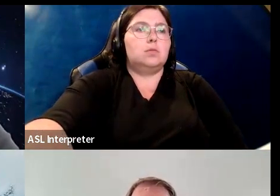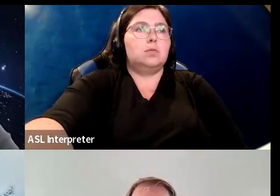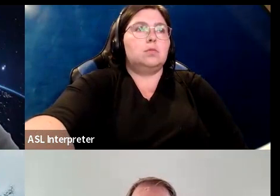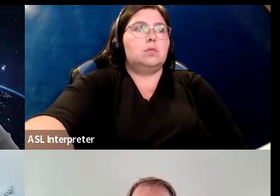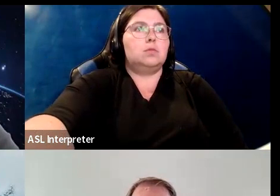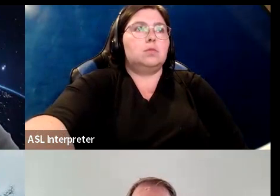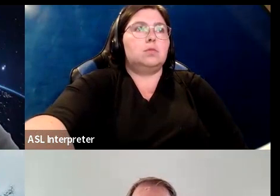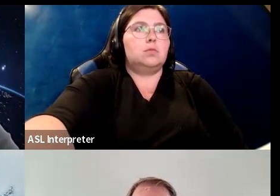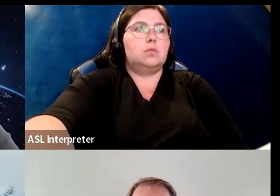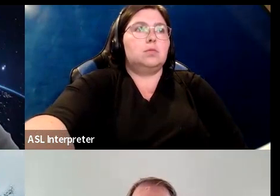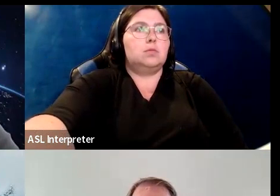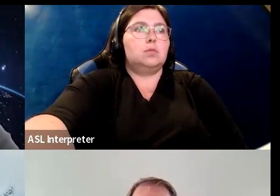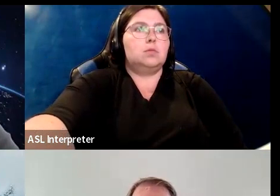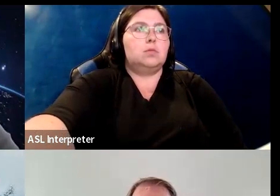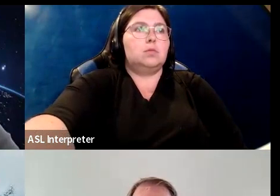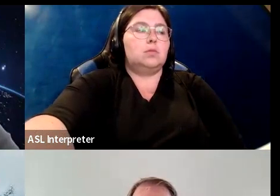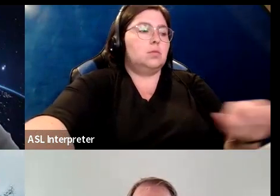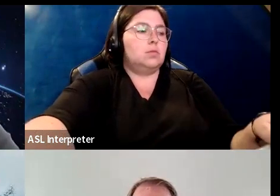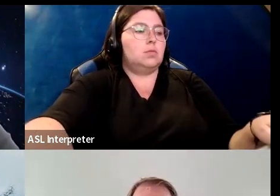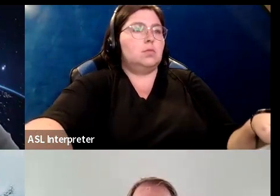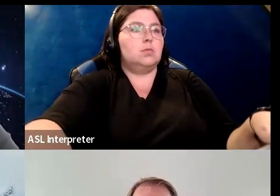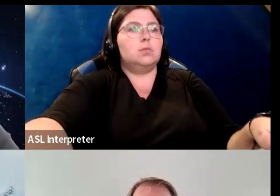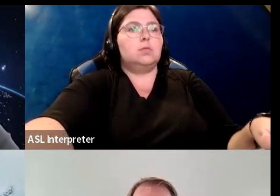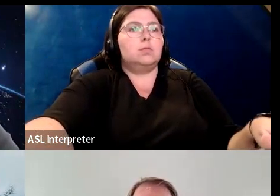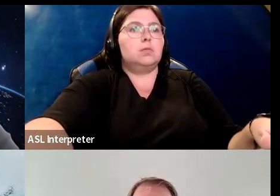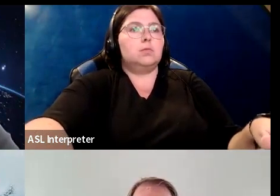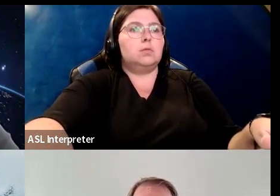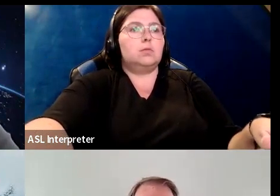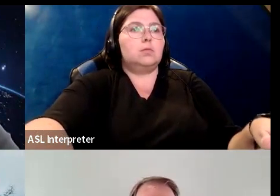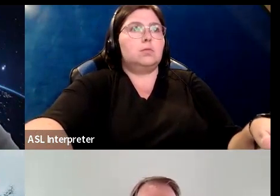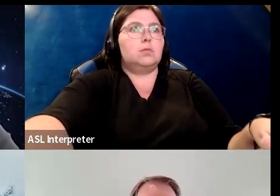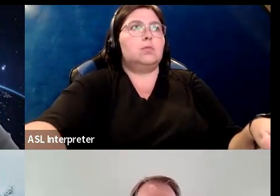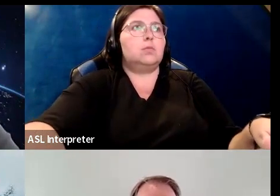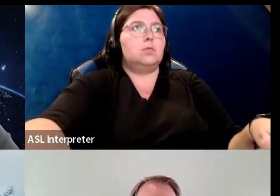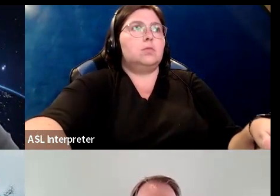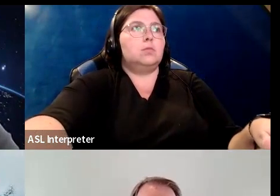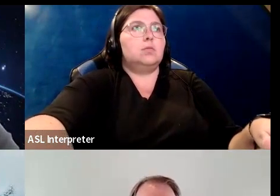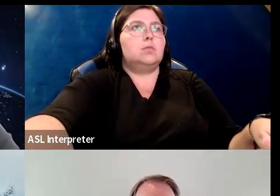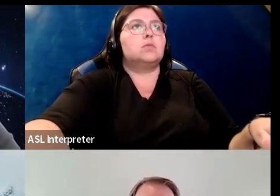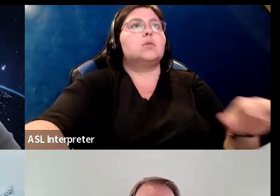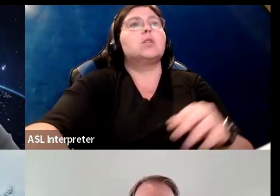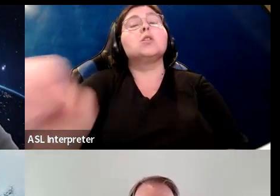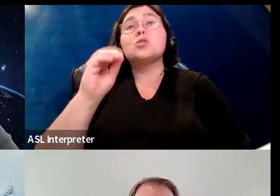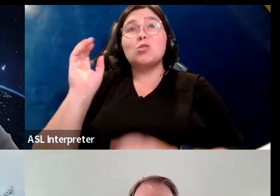We'll be using it very sparingly on our end just to share a few links during this intro section.